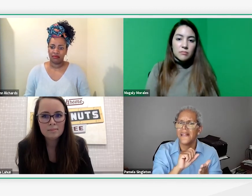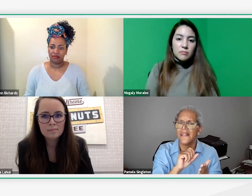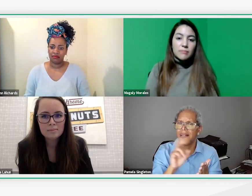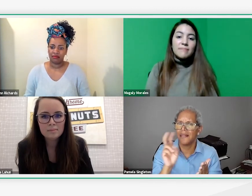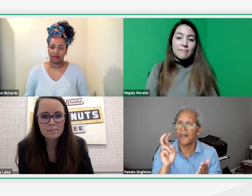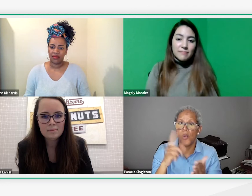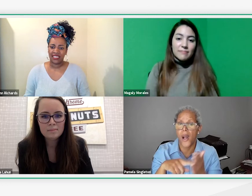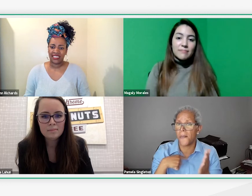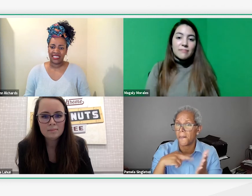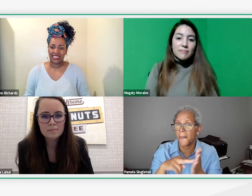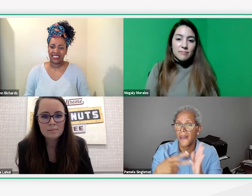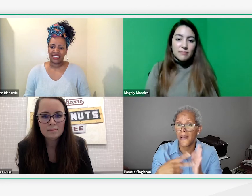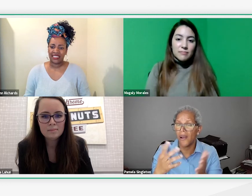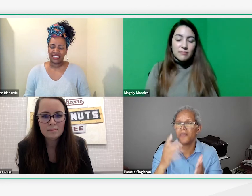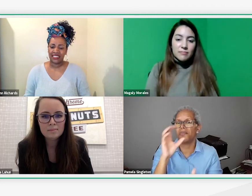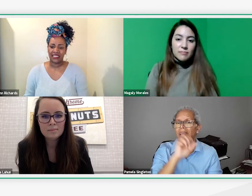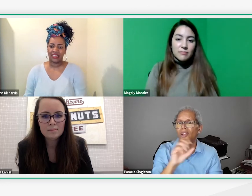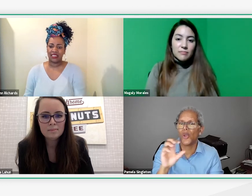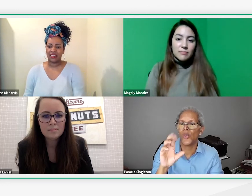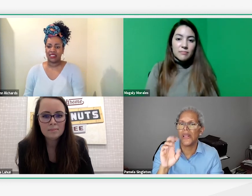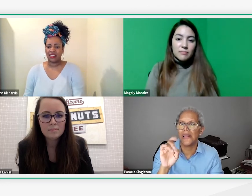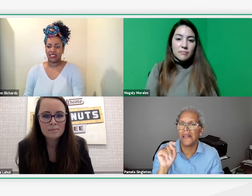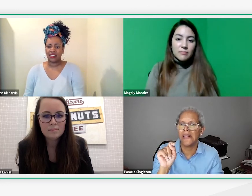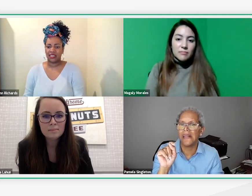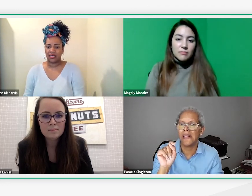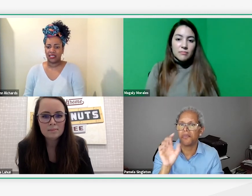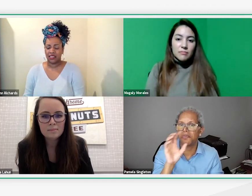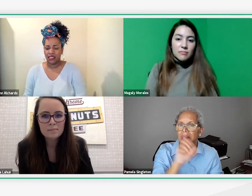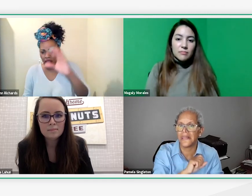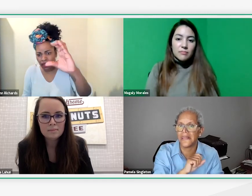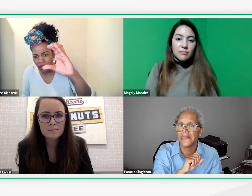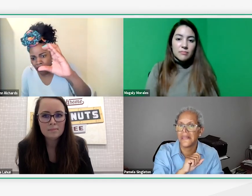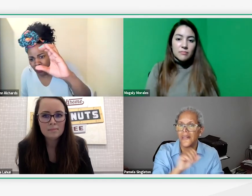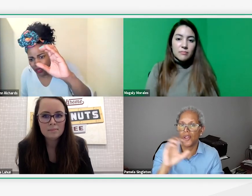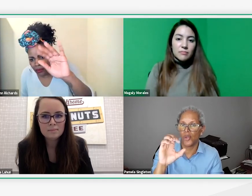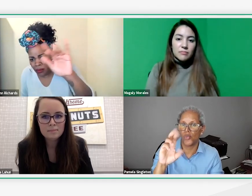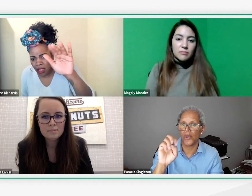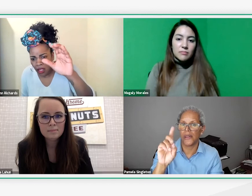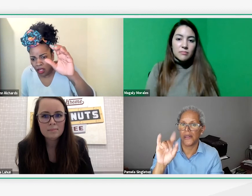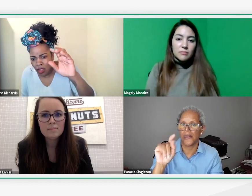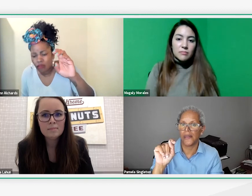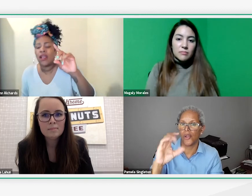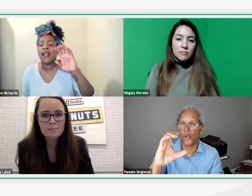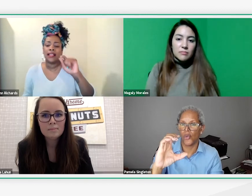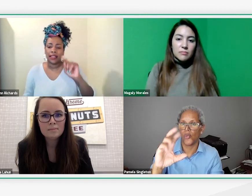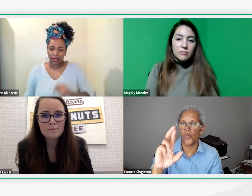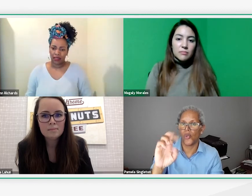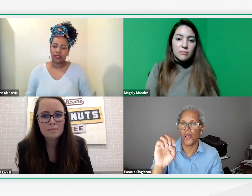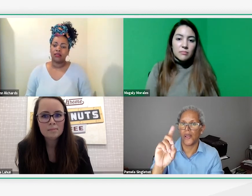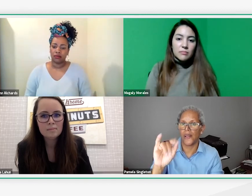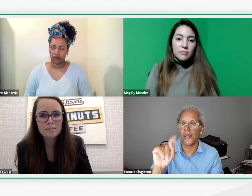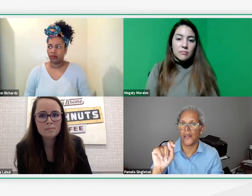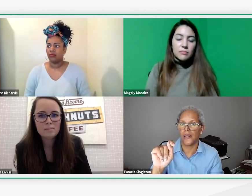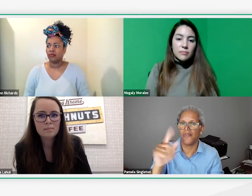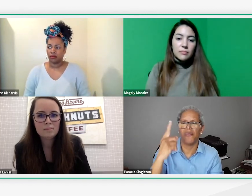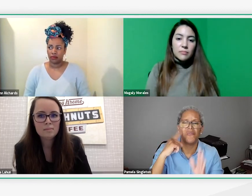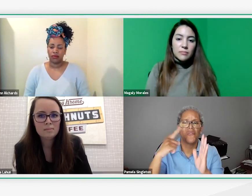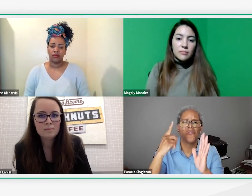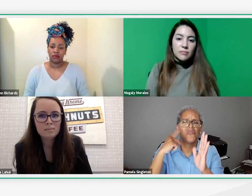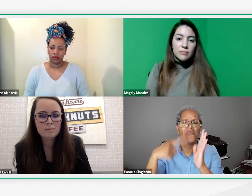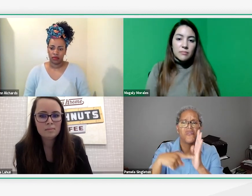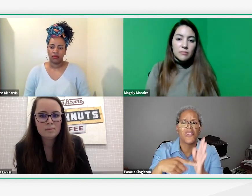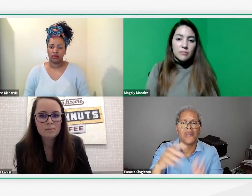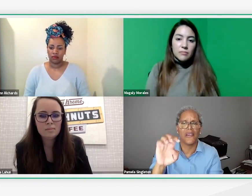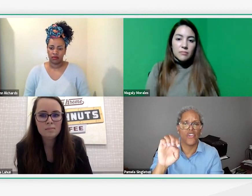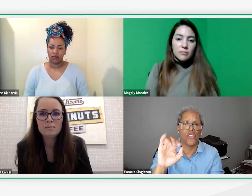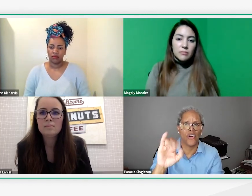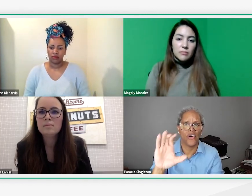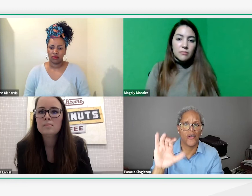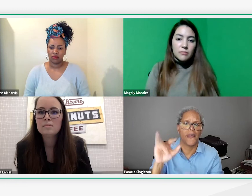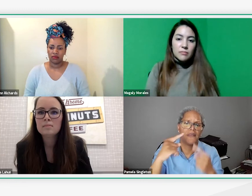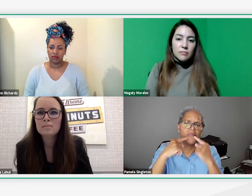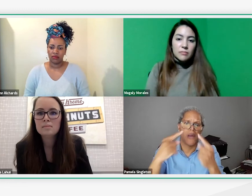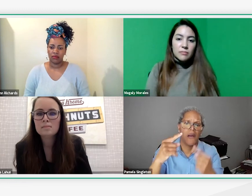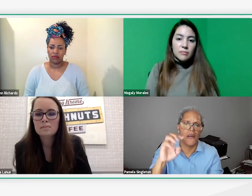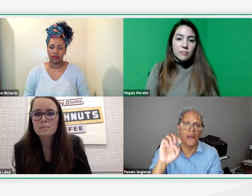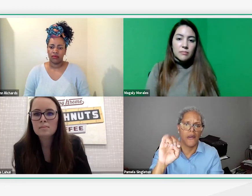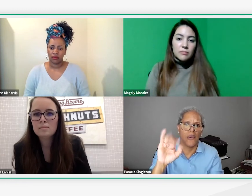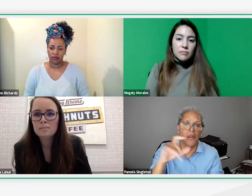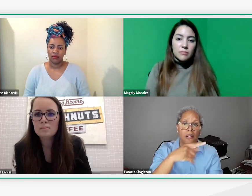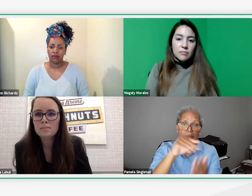people who use paper seemed to miss things. They have credit that they miss. For example, EIC.